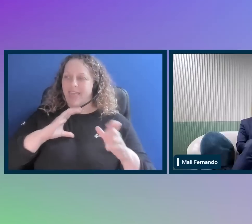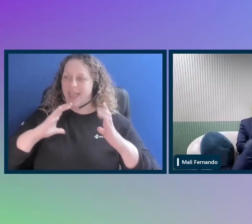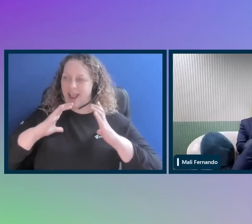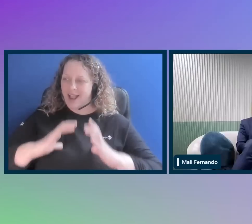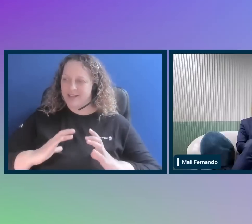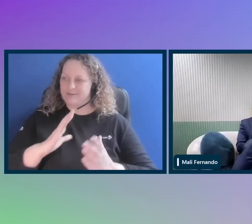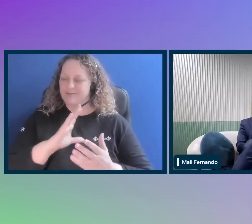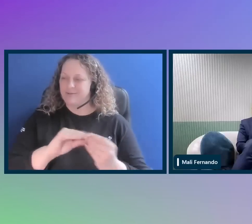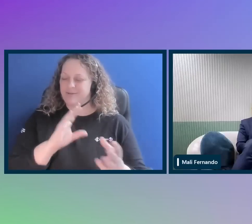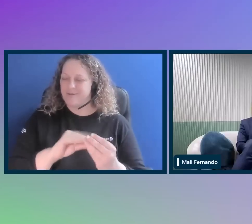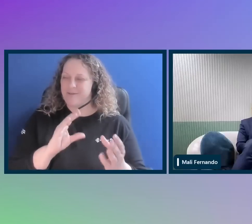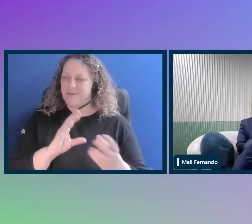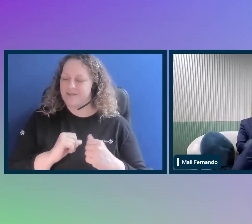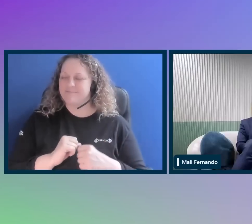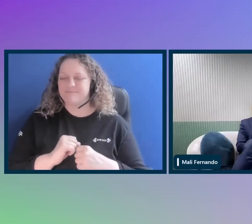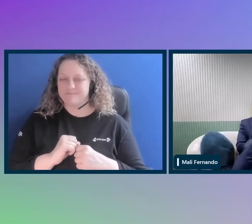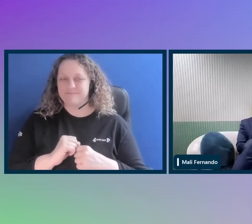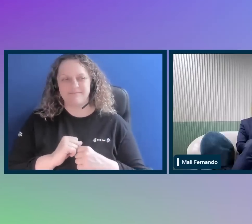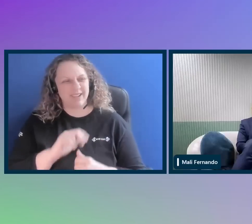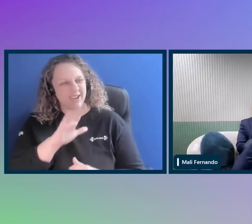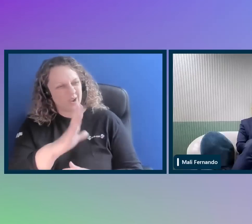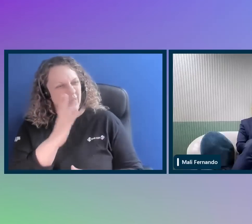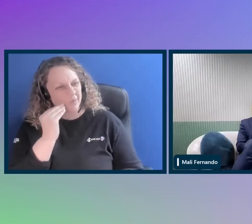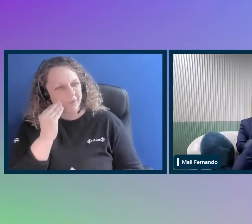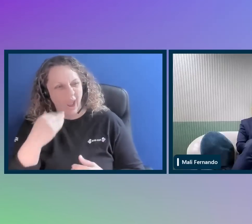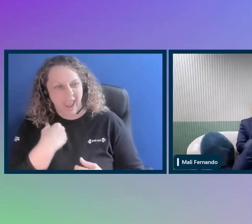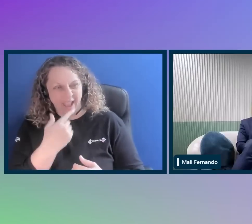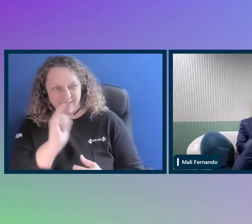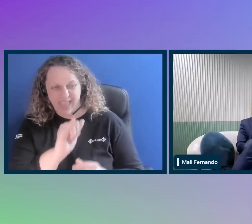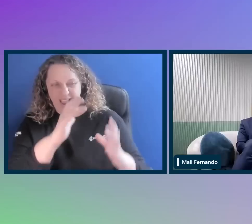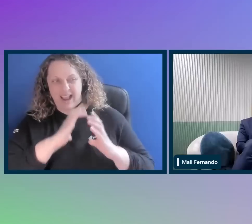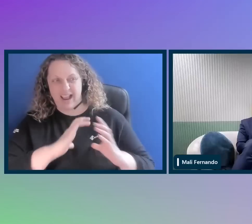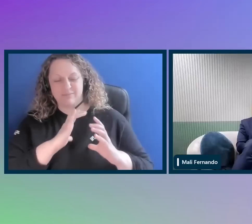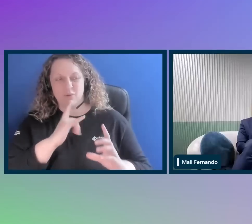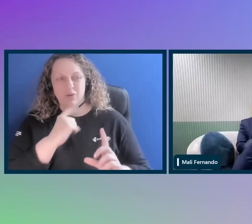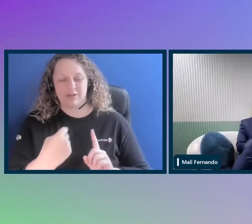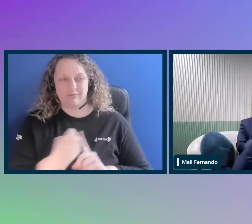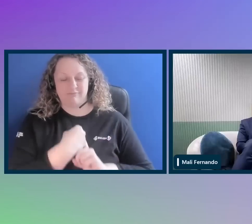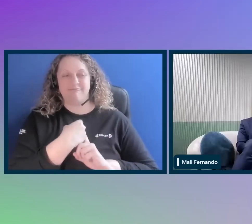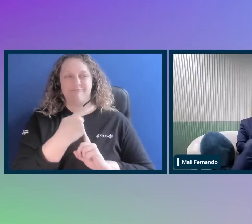that really hit home with you that you can share with us? There absolutely is, there absolutely is.